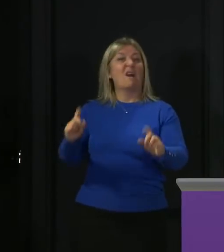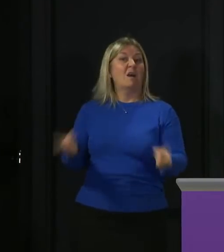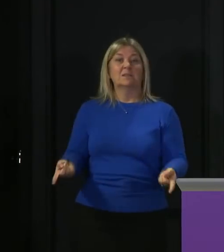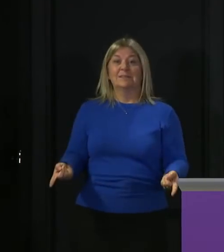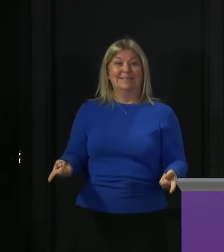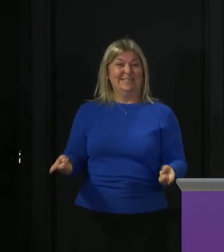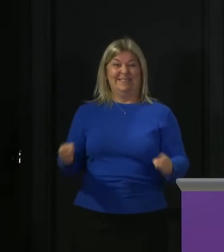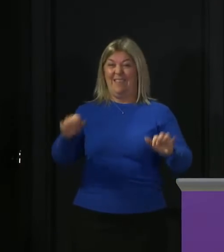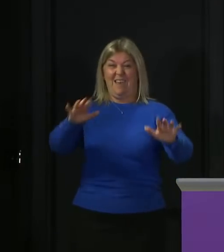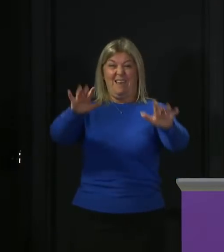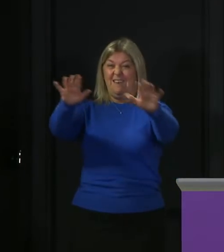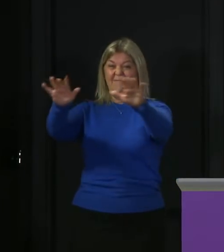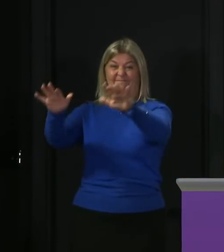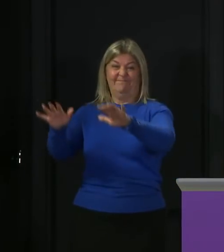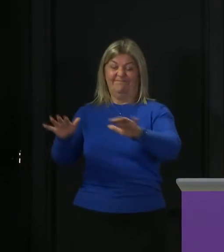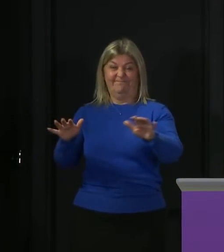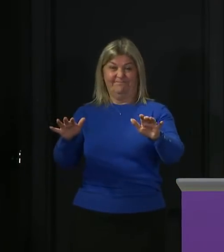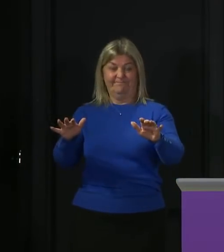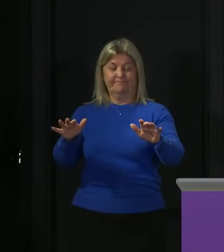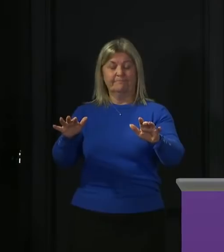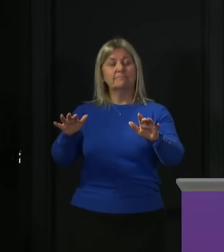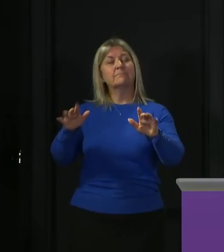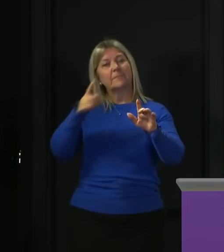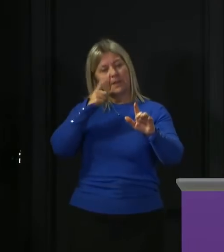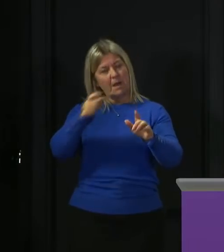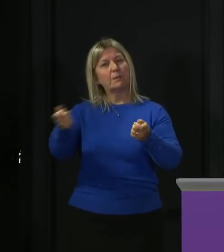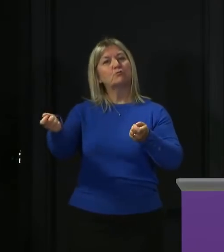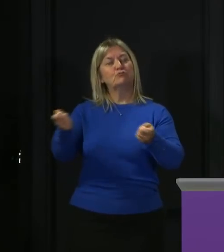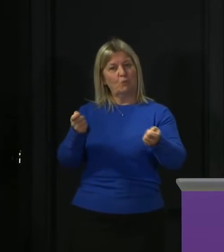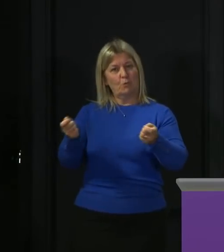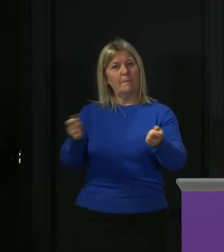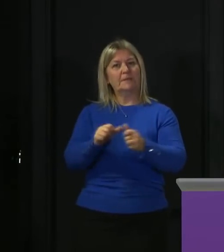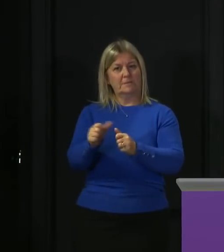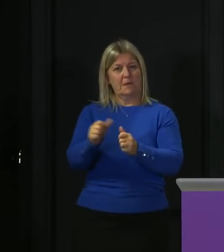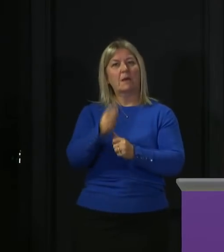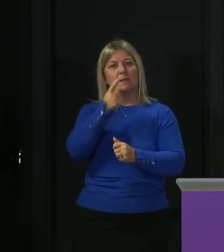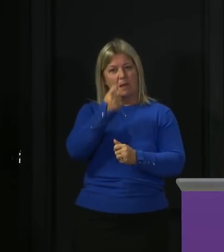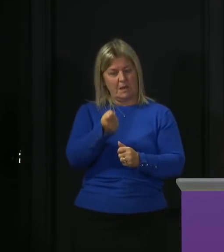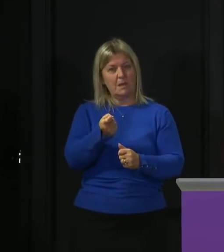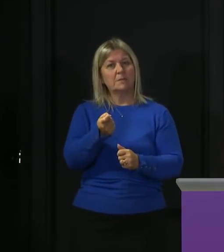but we can keep it at bay if we all do the right things. And we know that we can keep it at bay